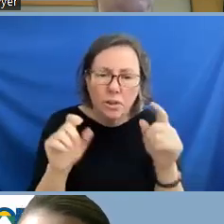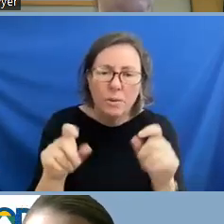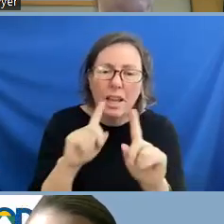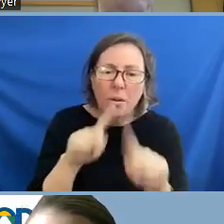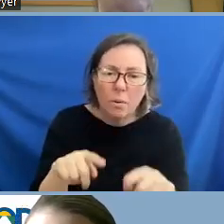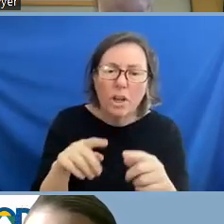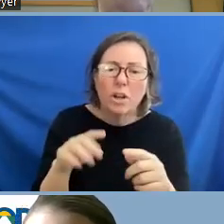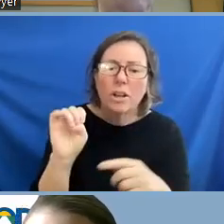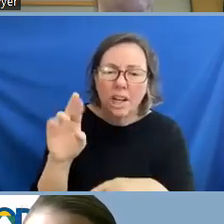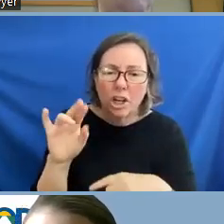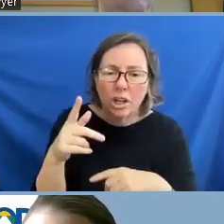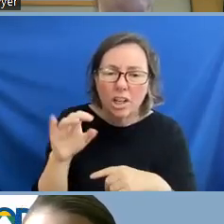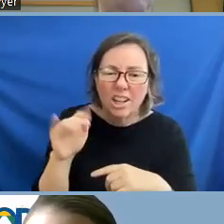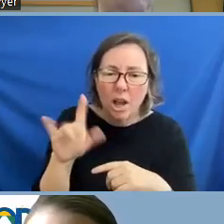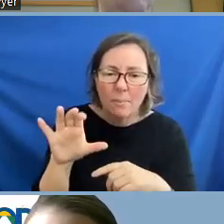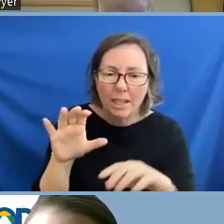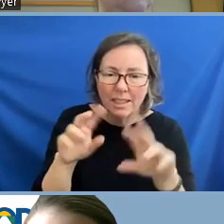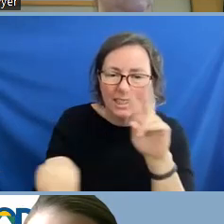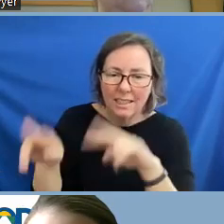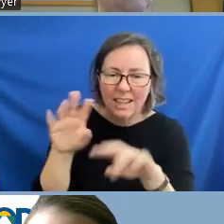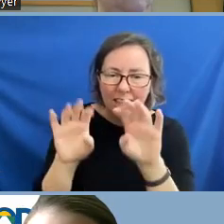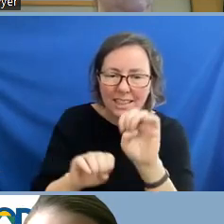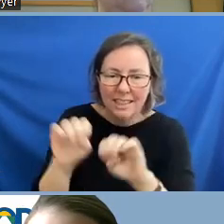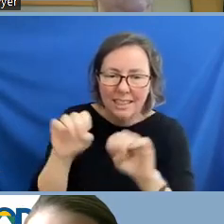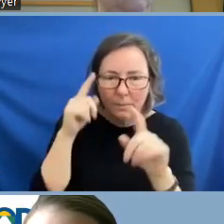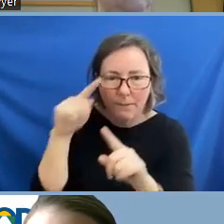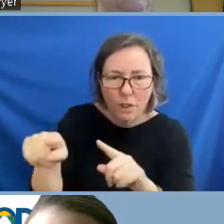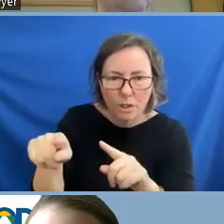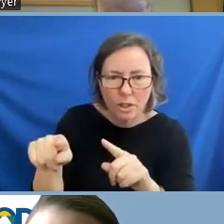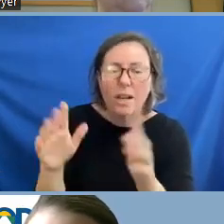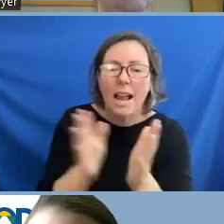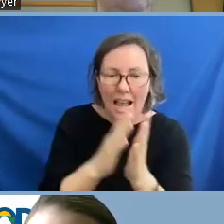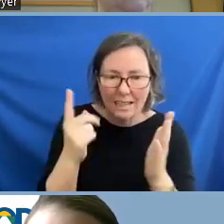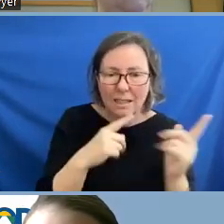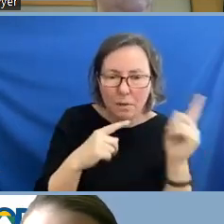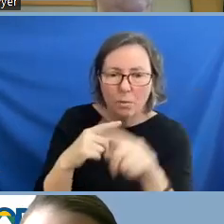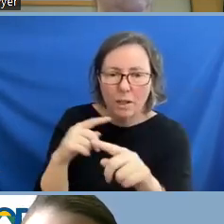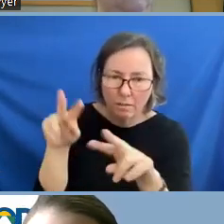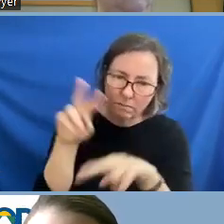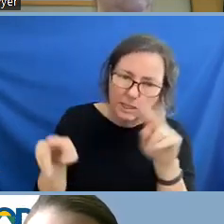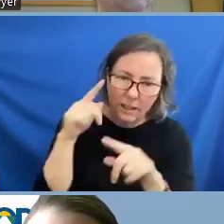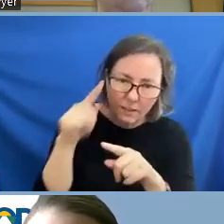and have someone come out and do it for her or if she knows exactly what she needs and